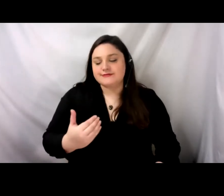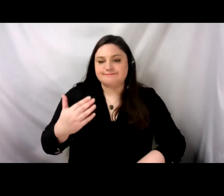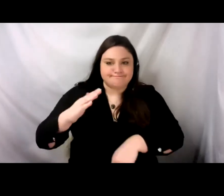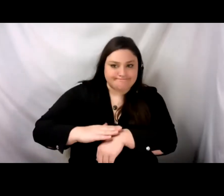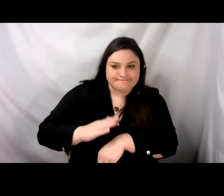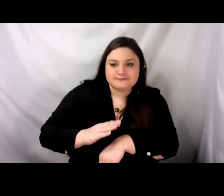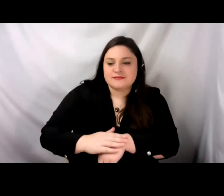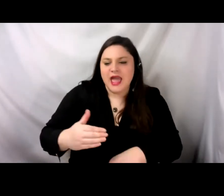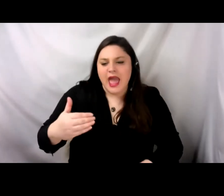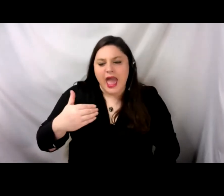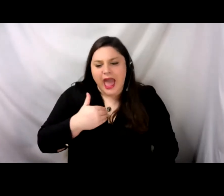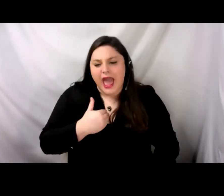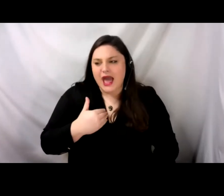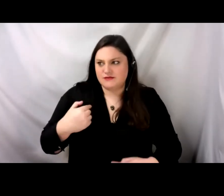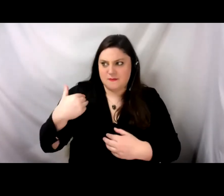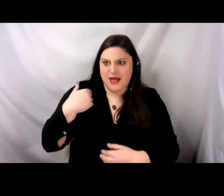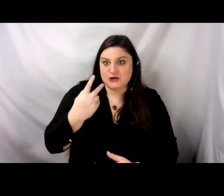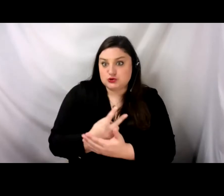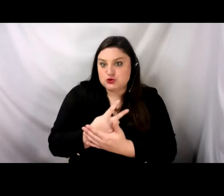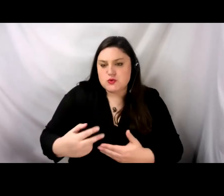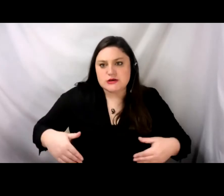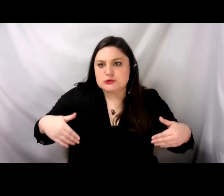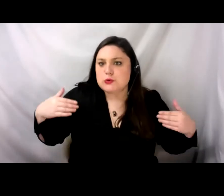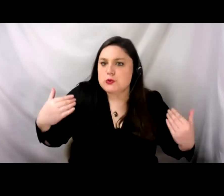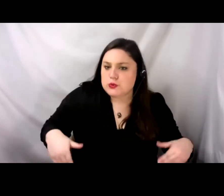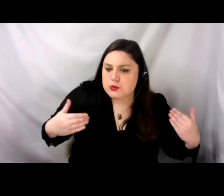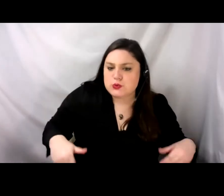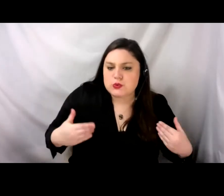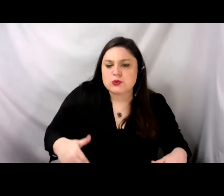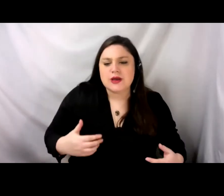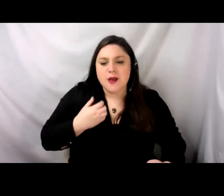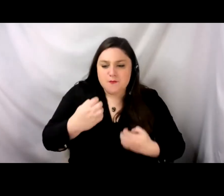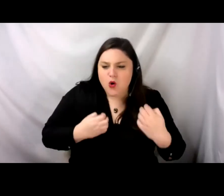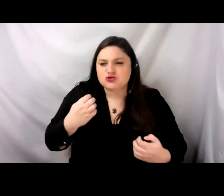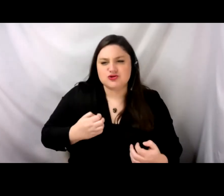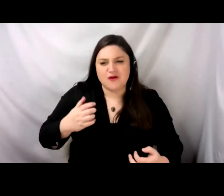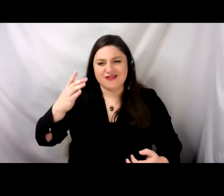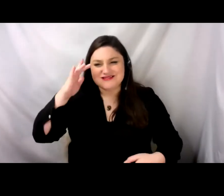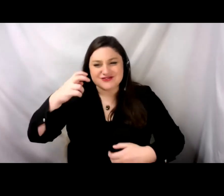and intellectual weeks with so many, so much happening in New York City.